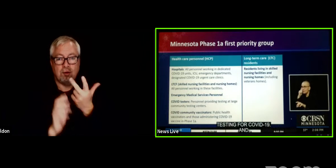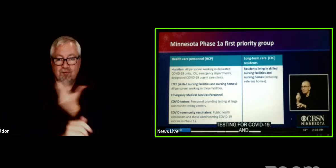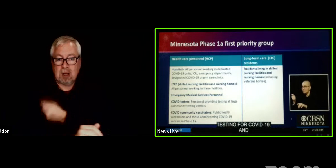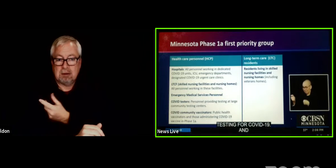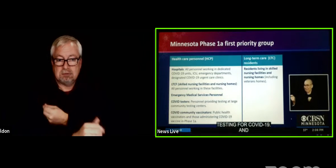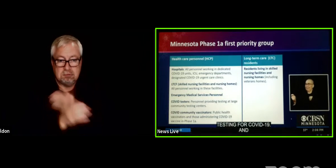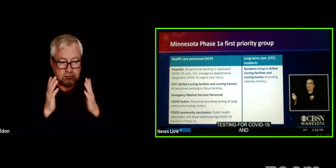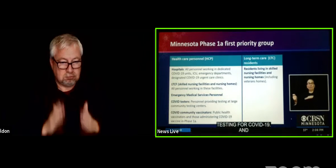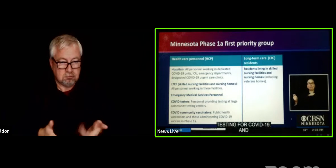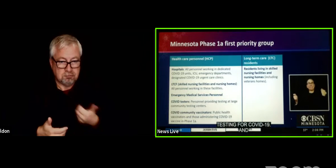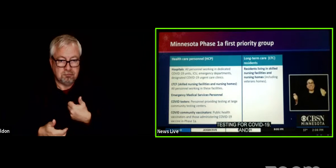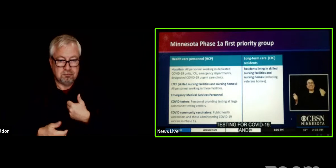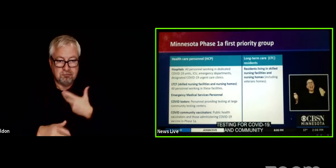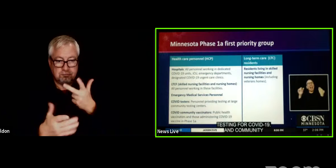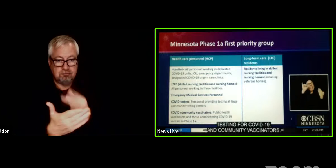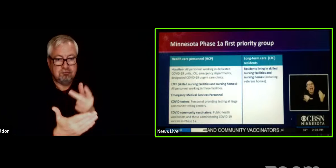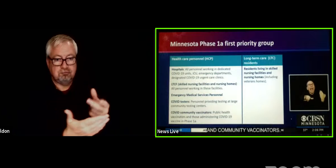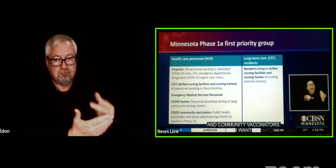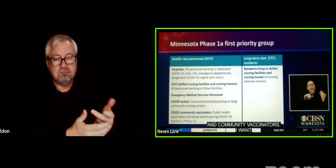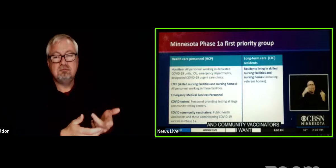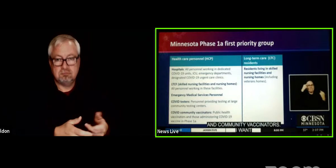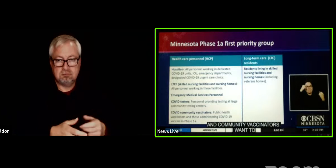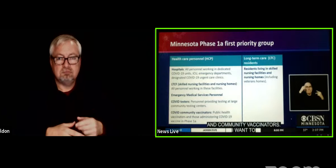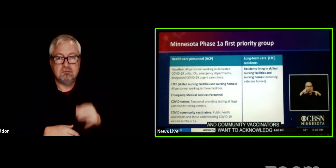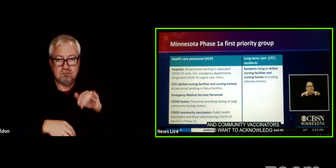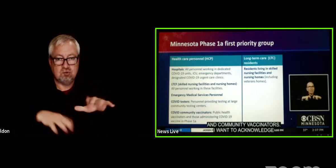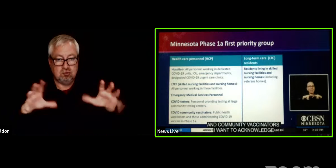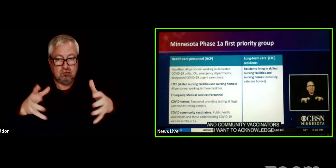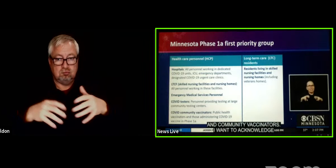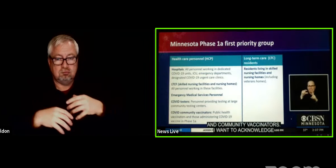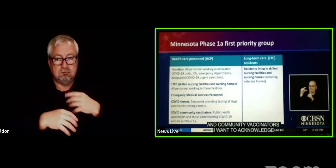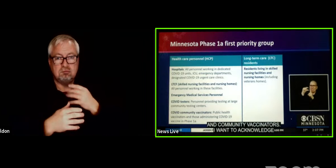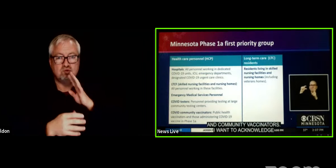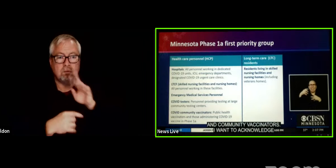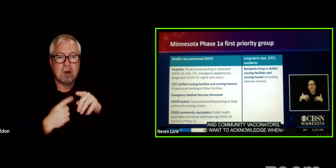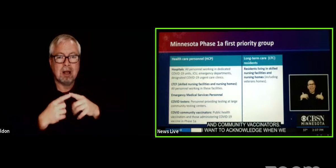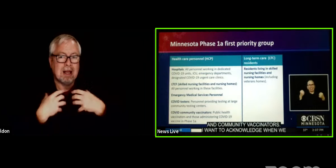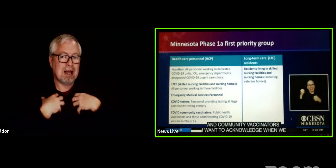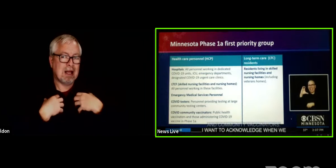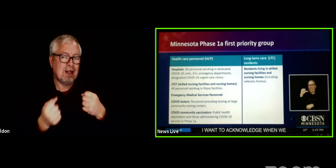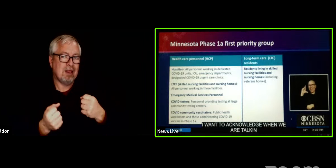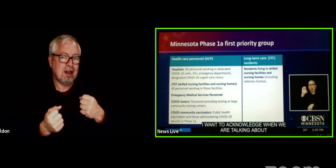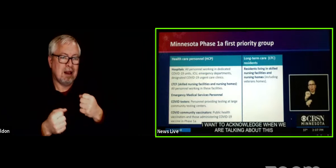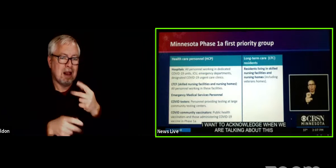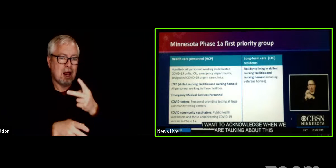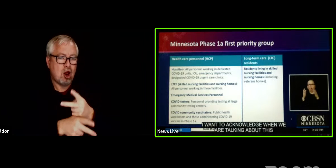EVEN THOUGH I USE THE TERM "HEALTH CARE PERSONNEL," IT'S ALL THE STAFF THAT ARE PROVIDING SERVICES, SO